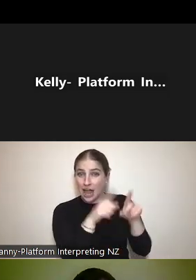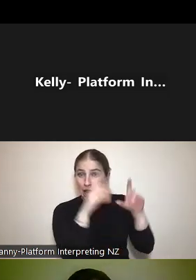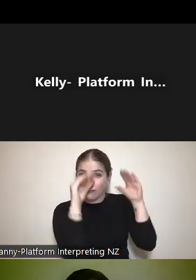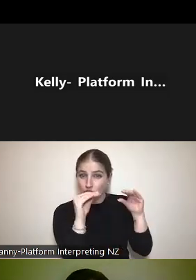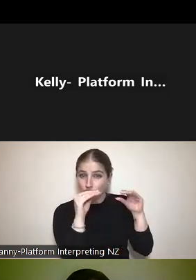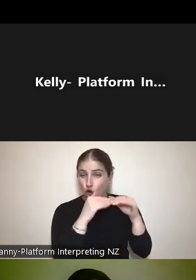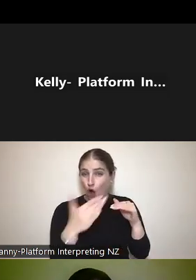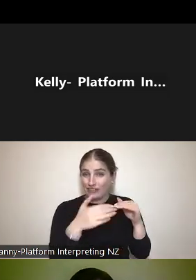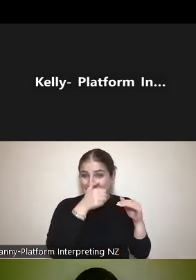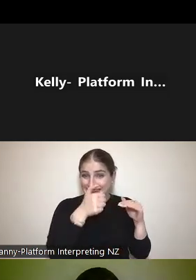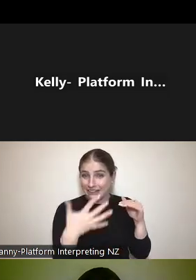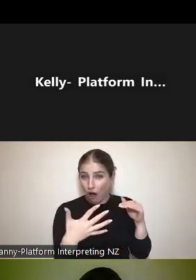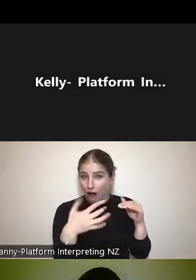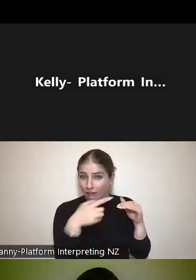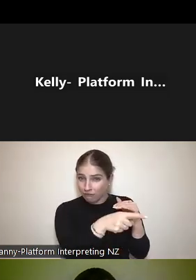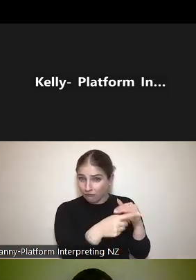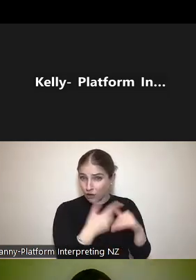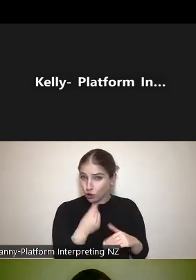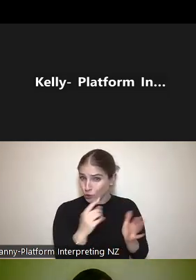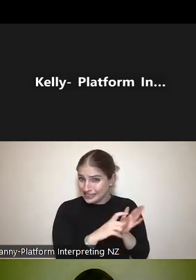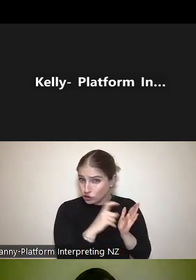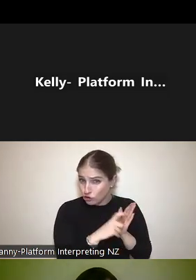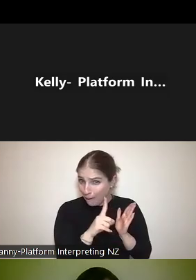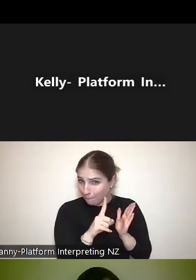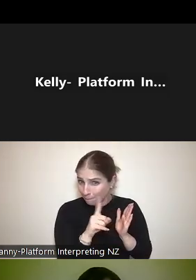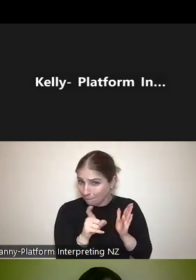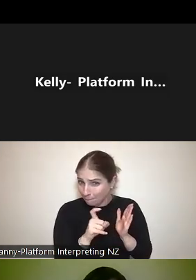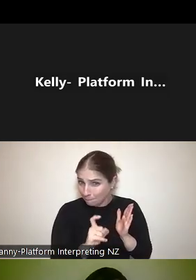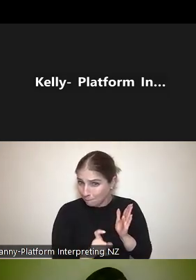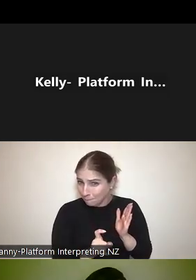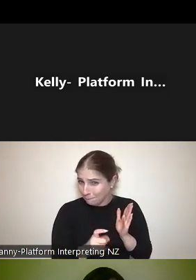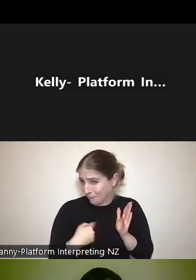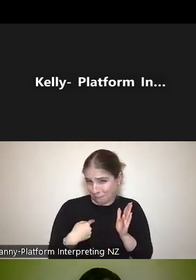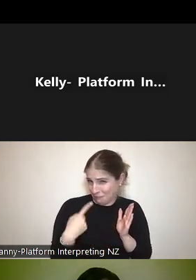Do they use Instagram? Maybe I'll say, I don't think so. They do some, but I know